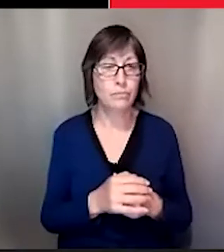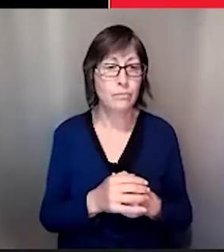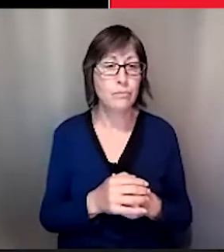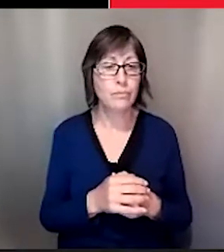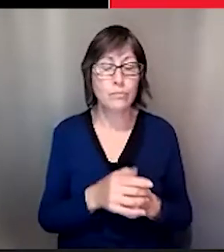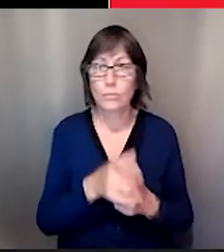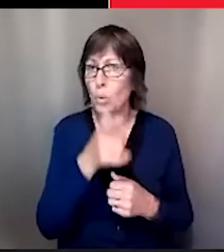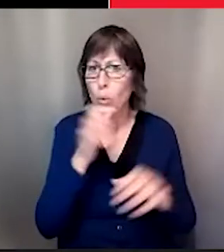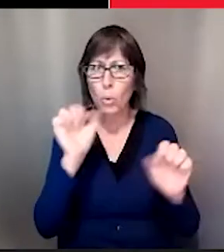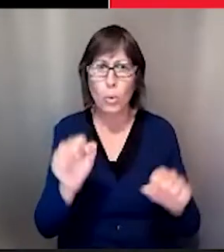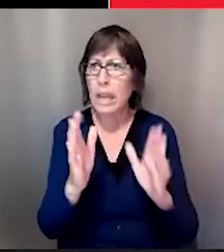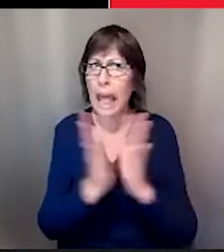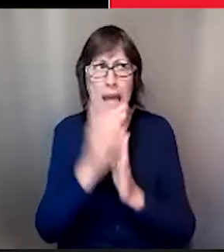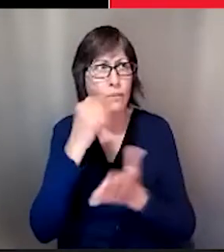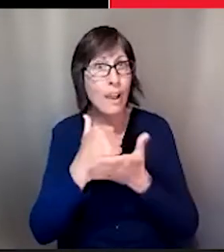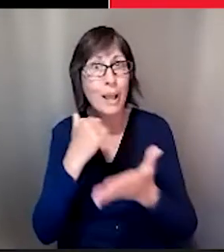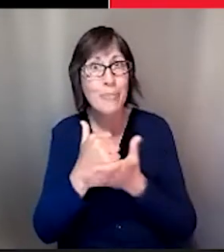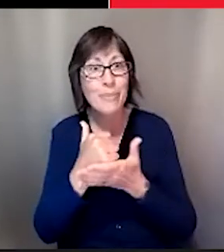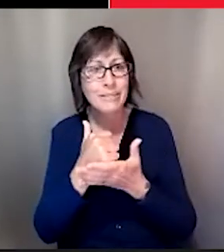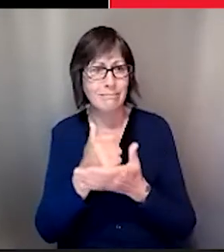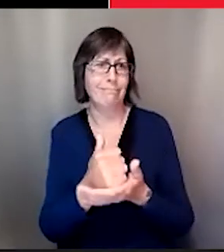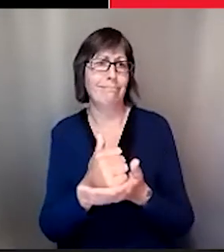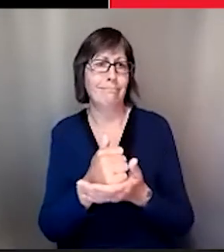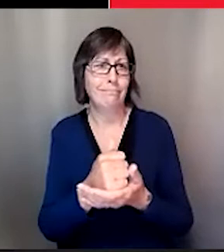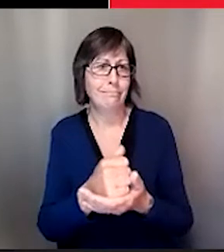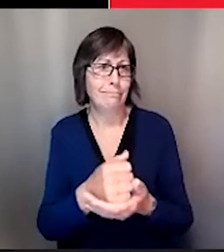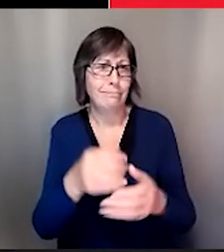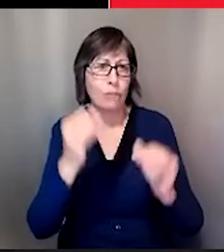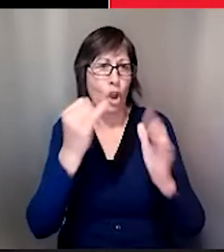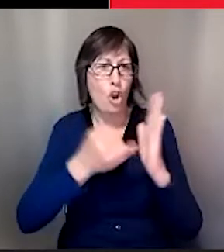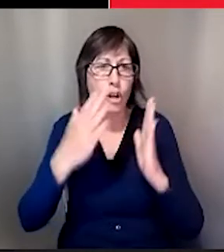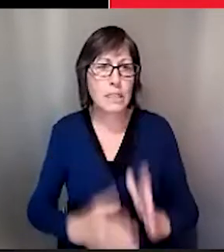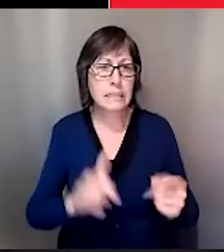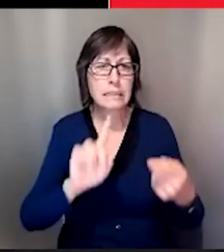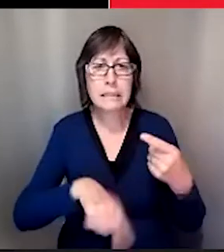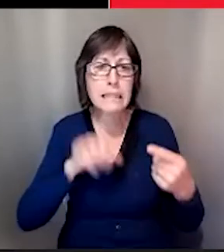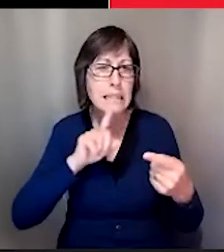Who can Request Assistance? Applicants who self-identify as: Deaf, hard of hearing, Blind,